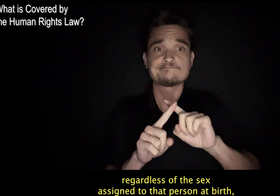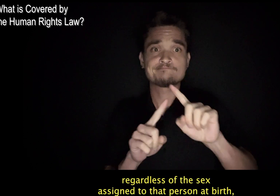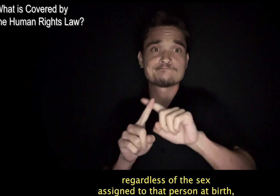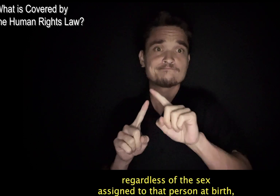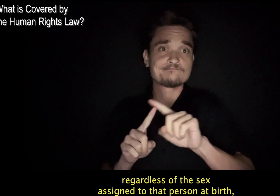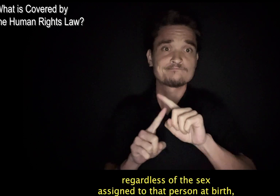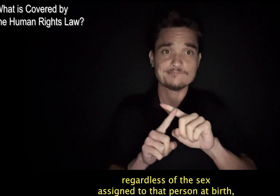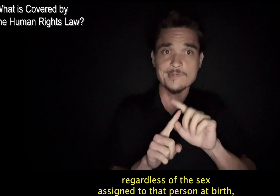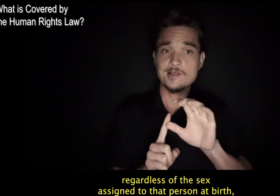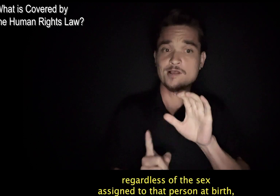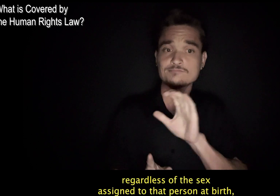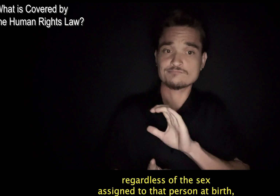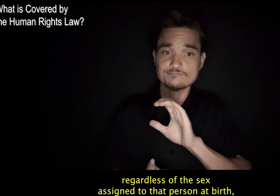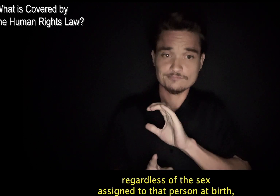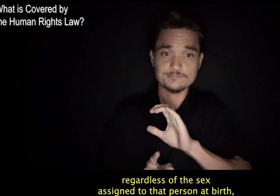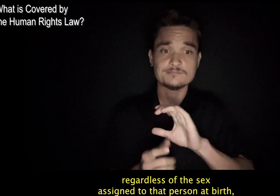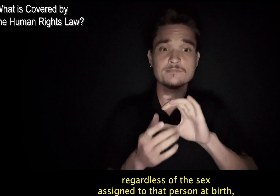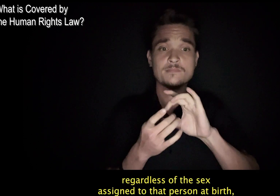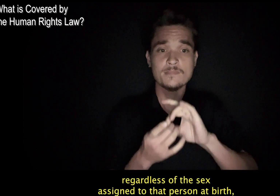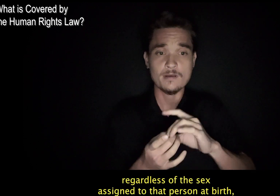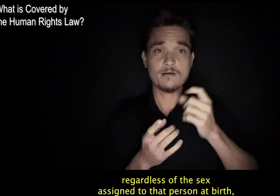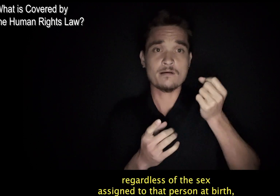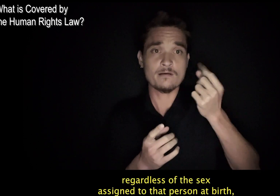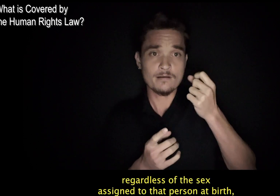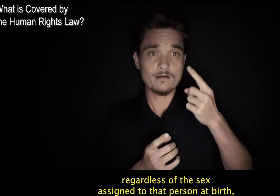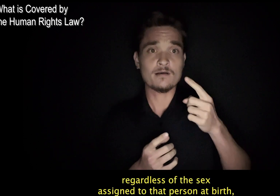regardless of the sex assigned to that person at birth,